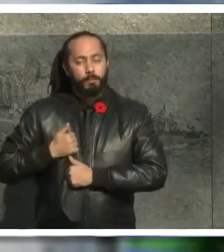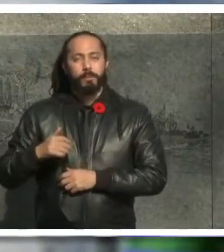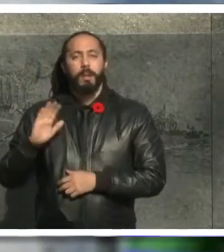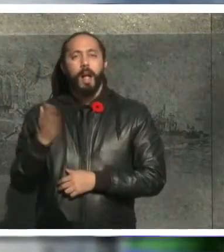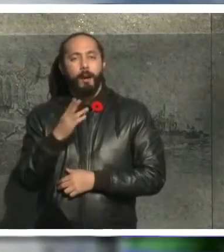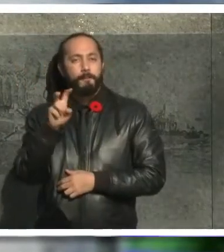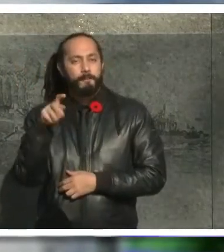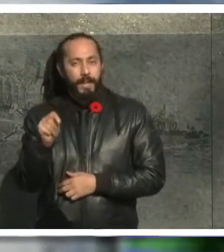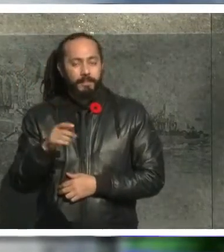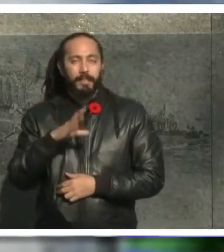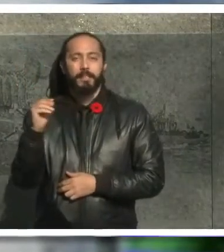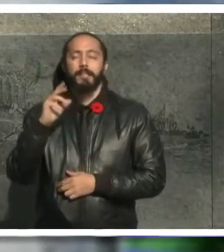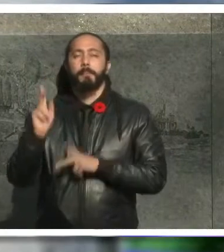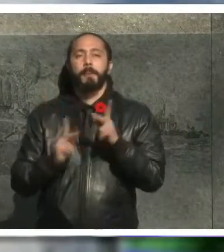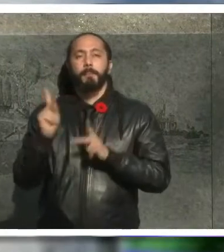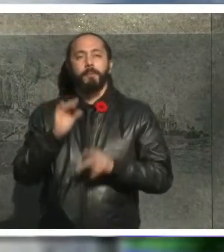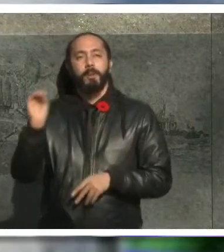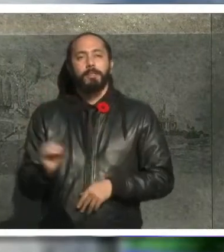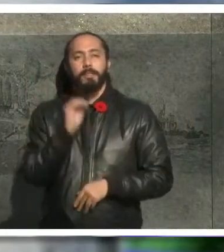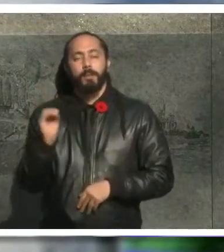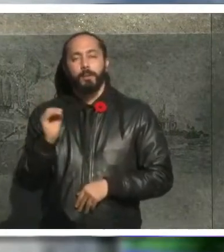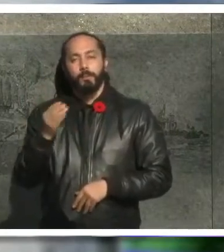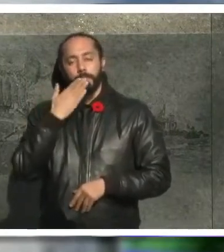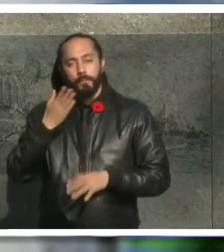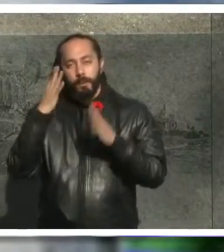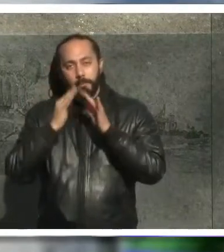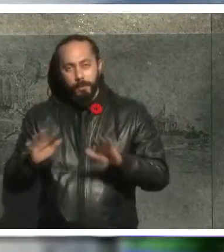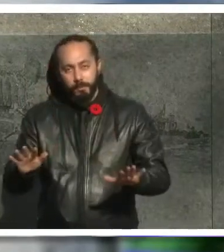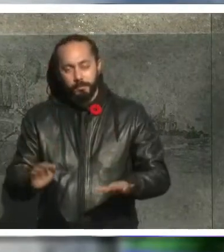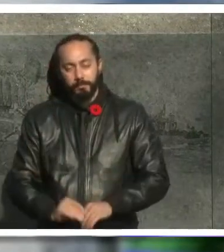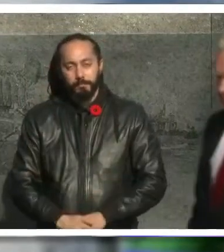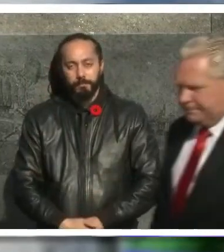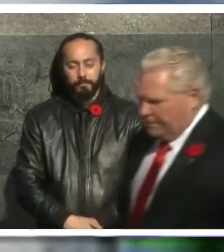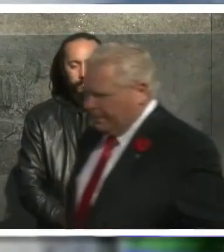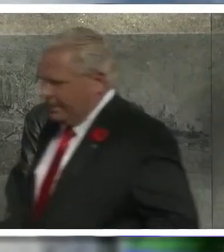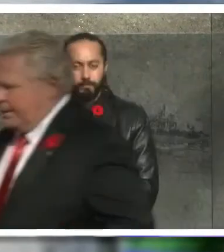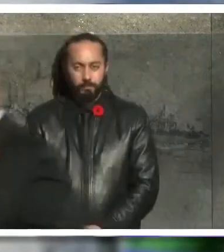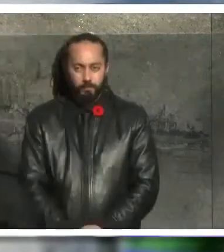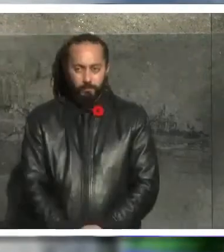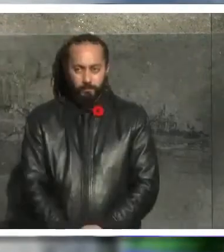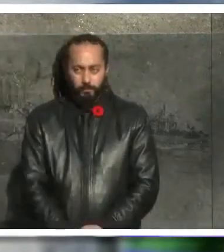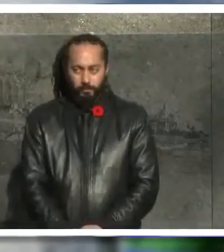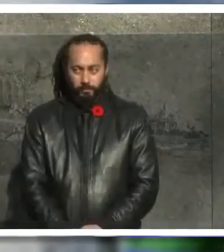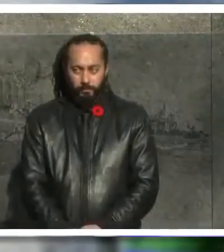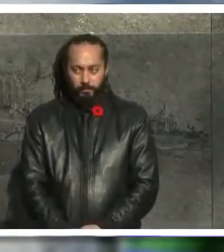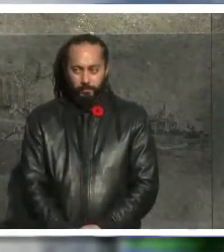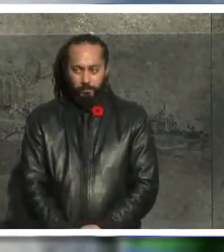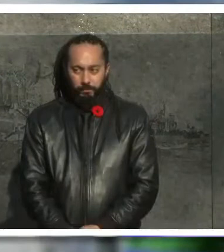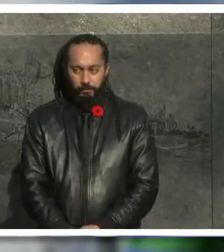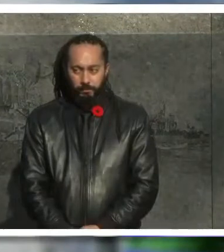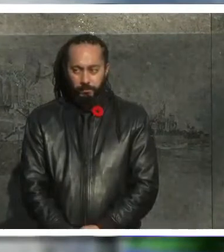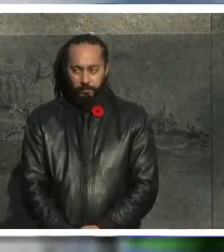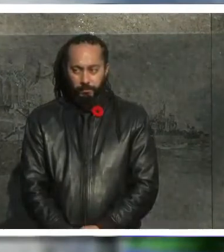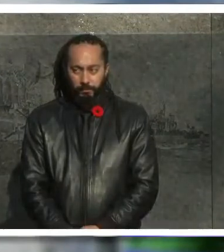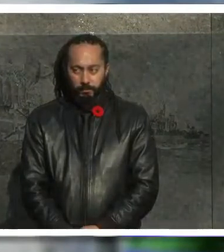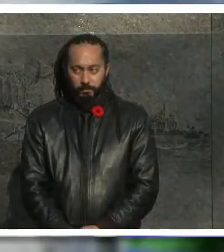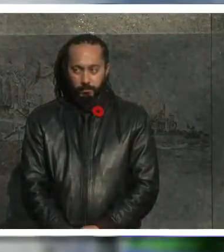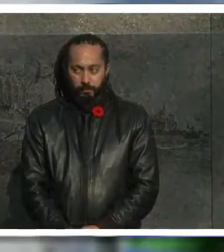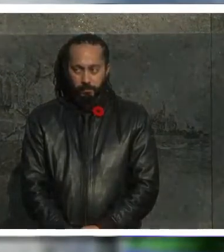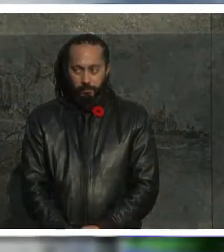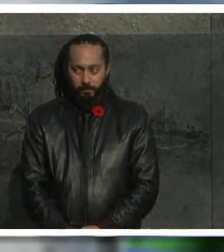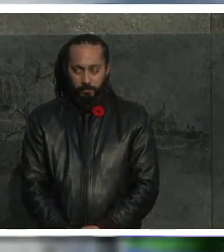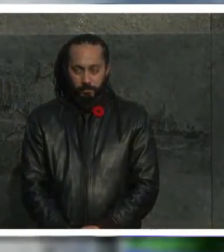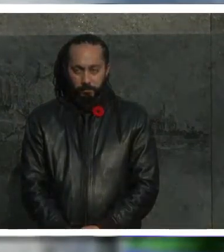, God bless are active service members, are